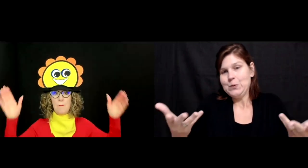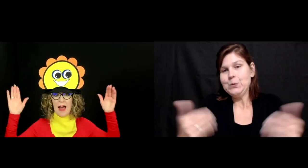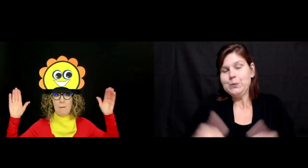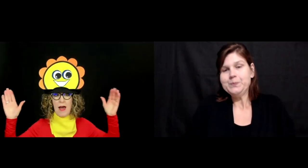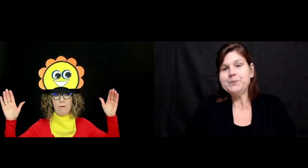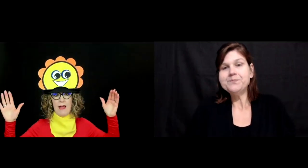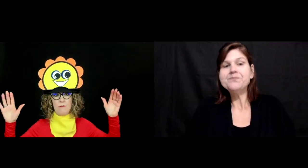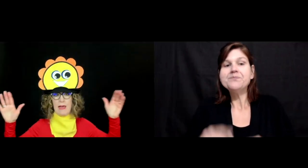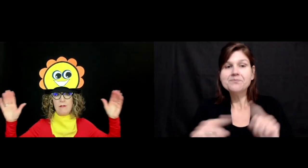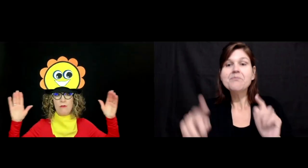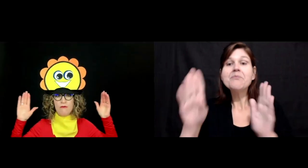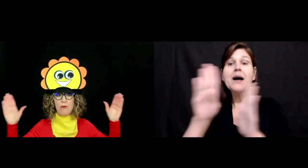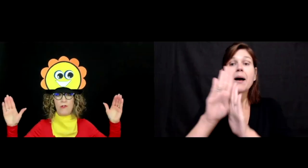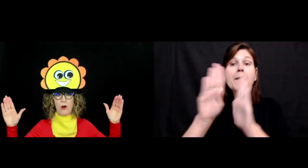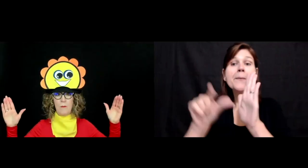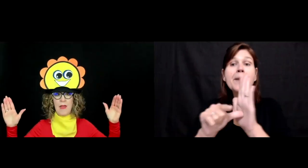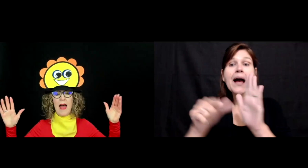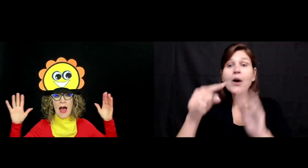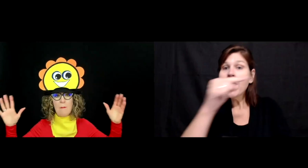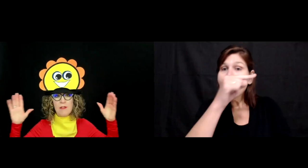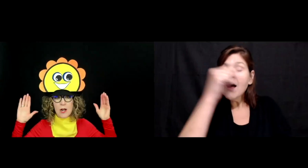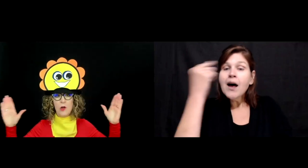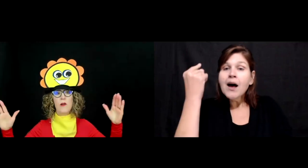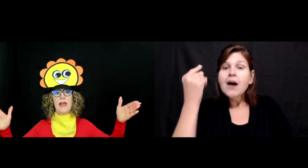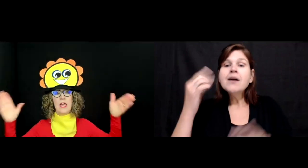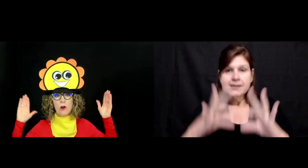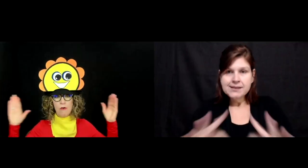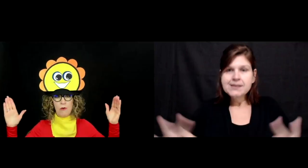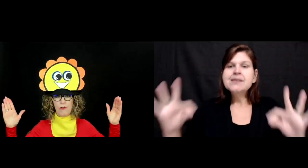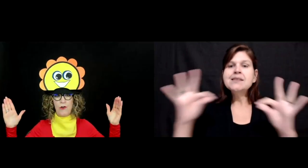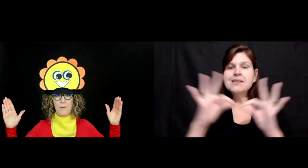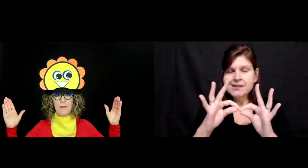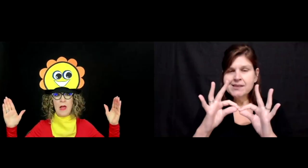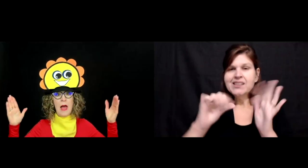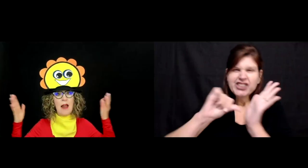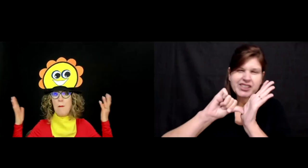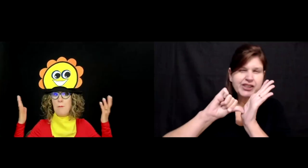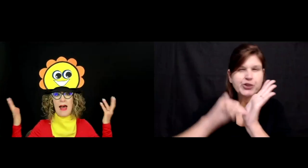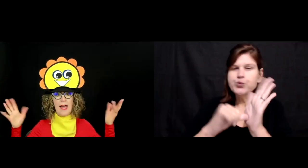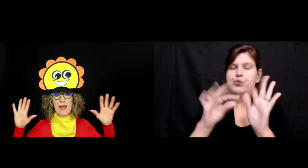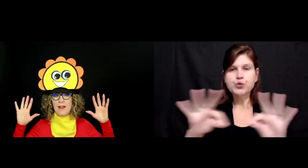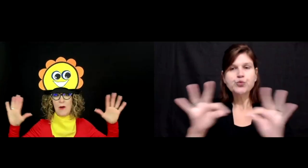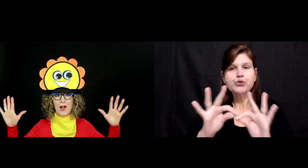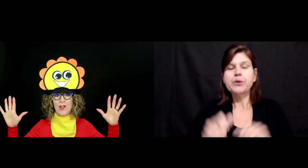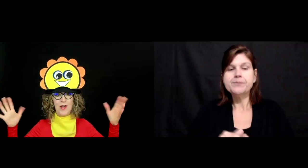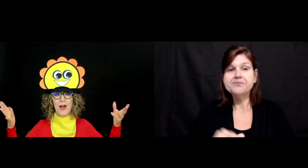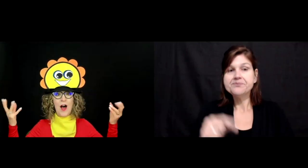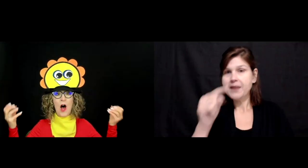But the black background is crucial, absolutely crucial. Black and no clutter